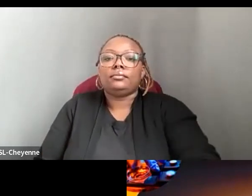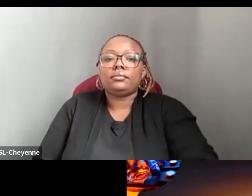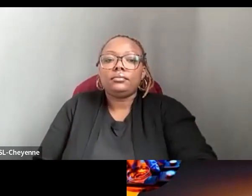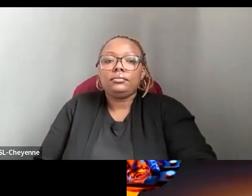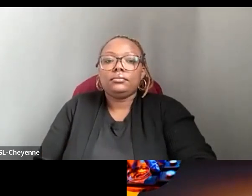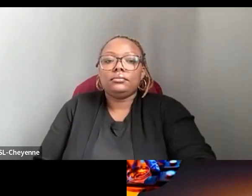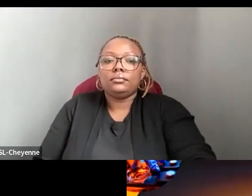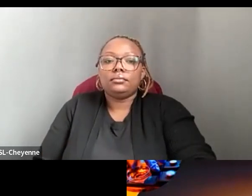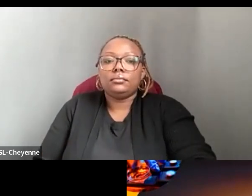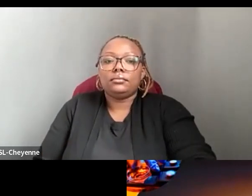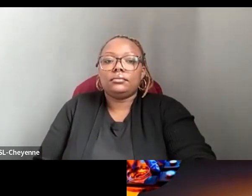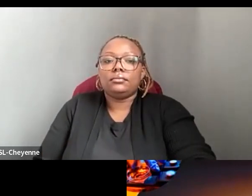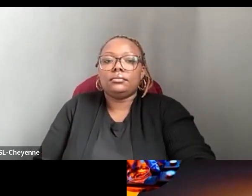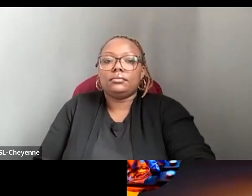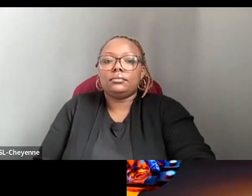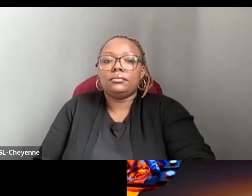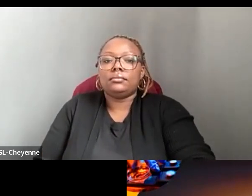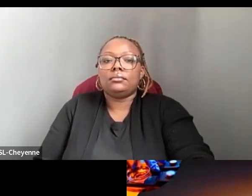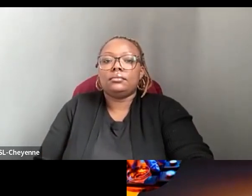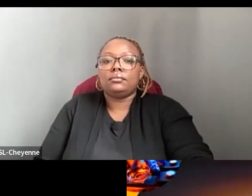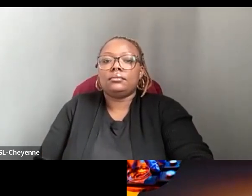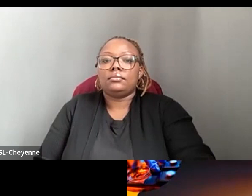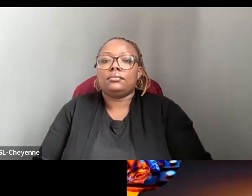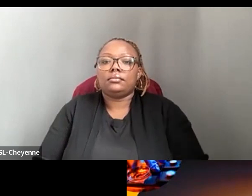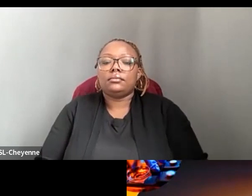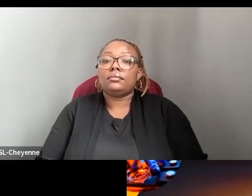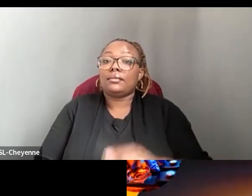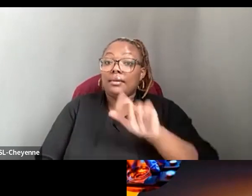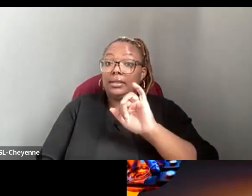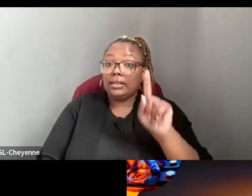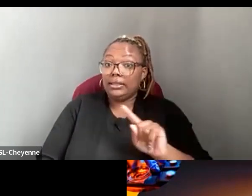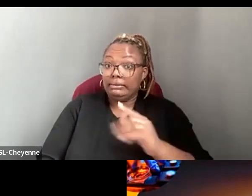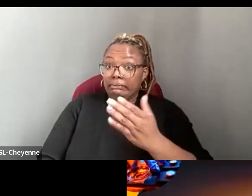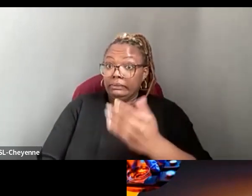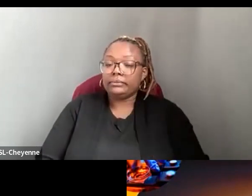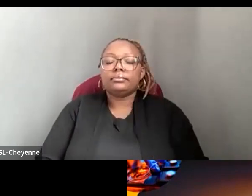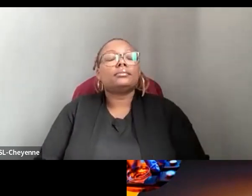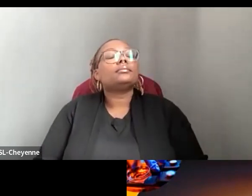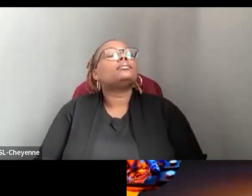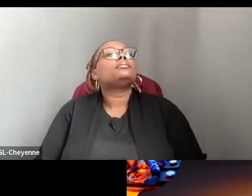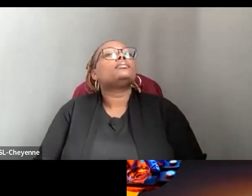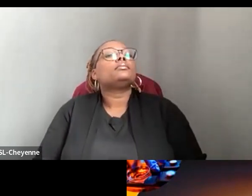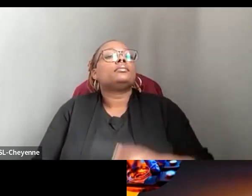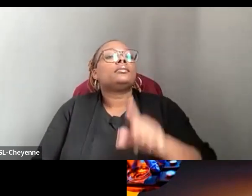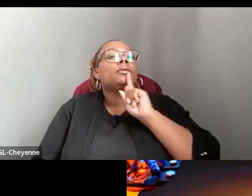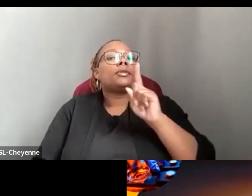Jeremy Leffler: Liz, did you have anything to add to that one? Elizabeth Dehart: I would just say make sure that you document that you reached out